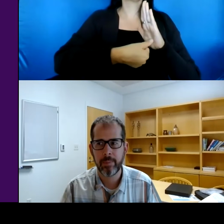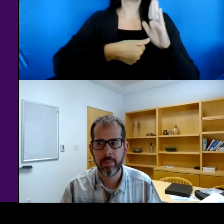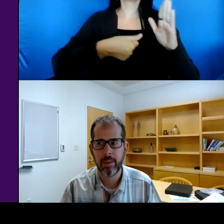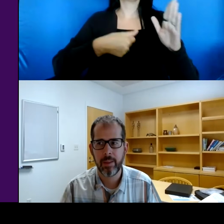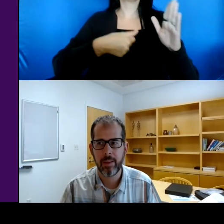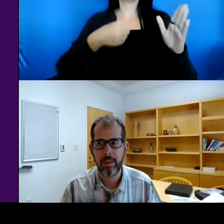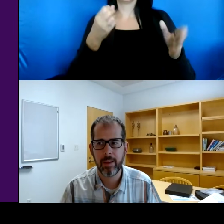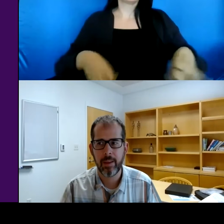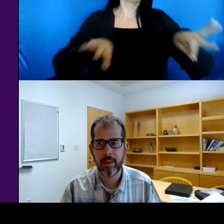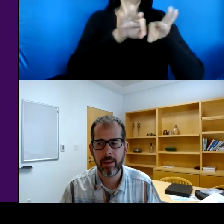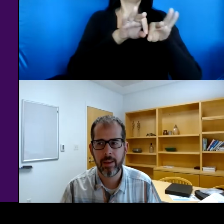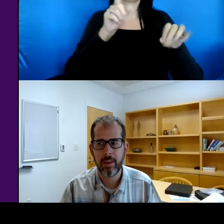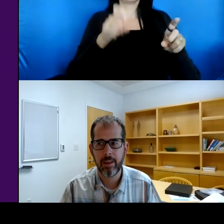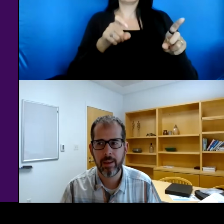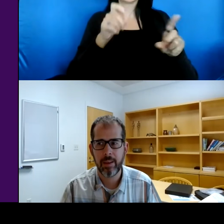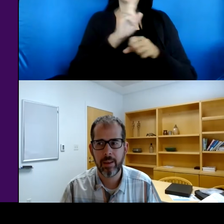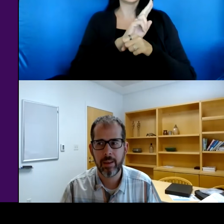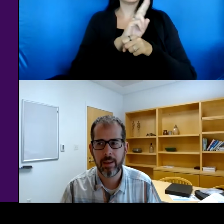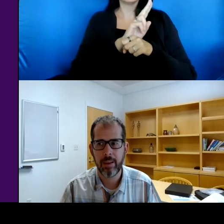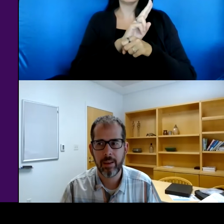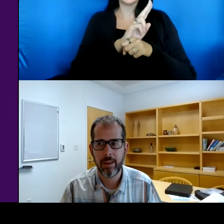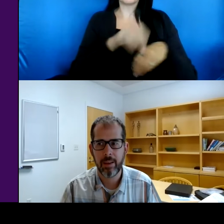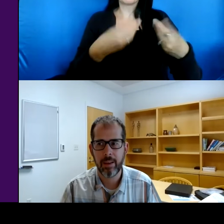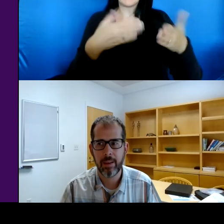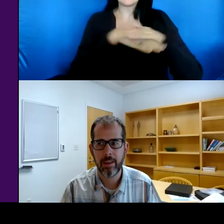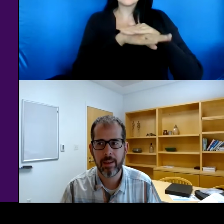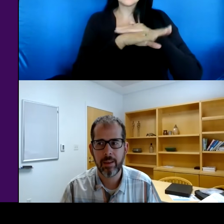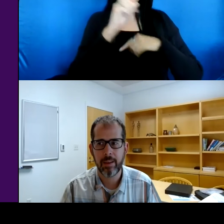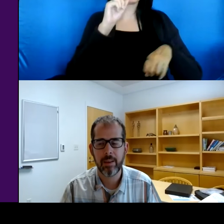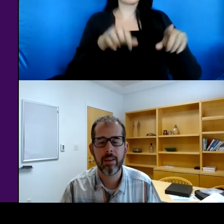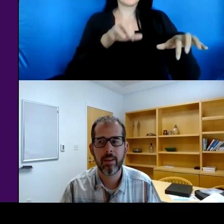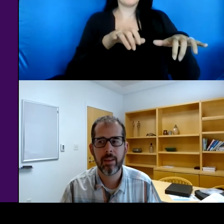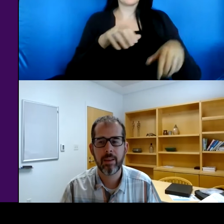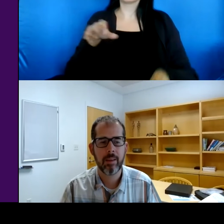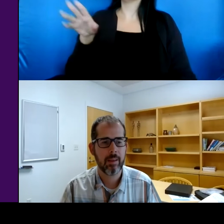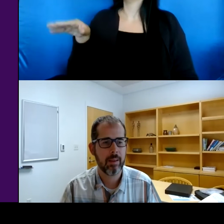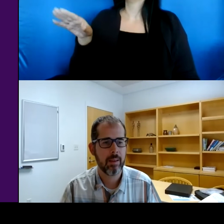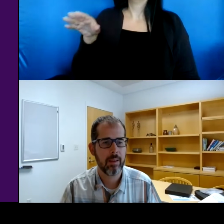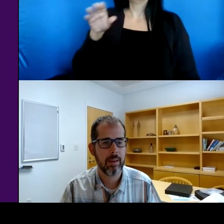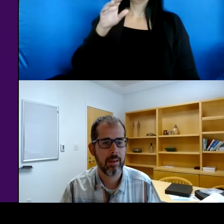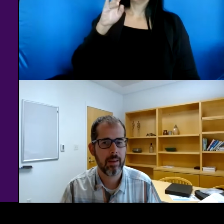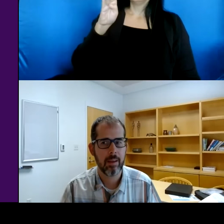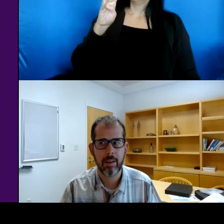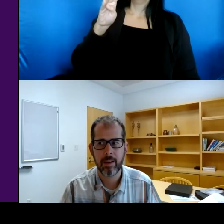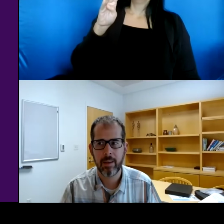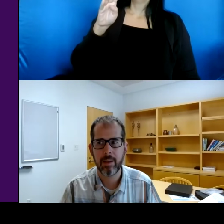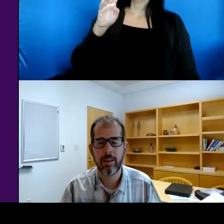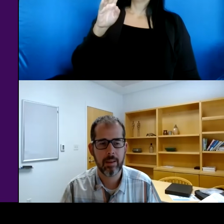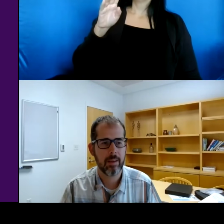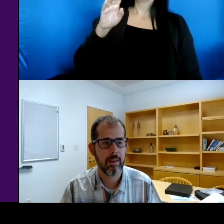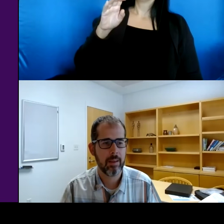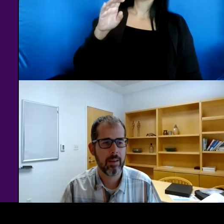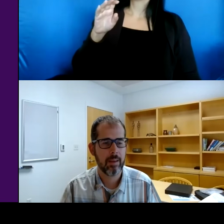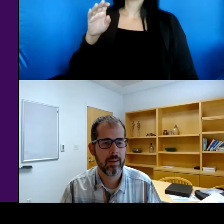Henny: It is not most users are not, it is that keyboard only users, in my experience, will very often